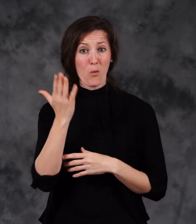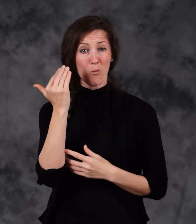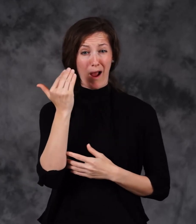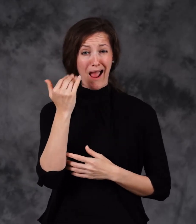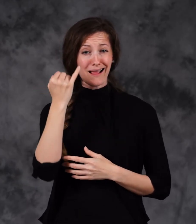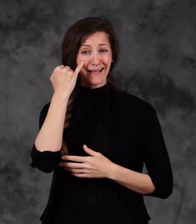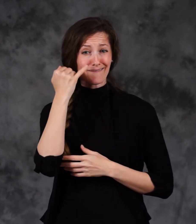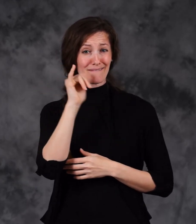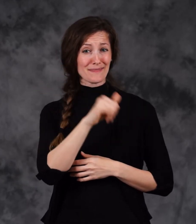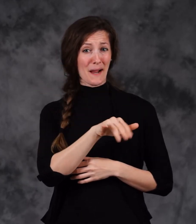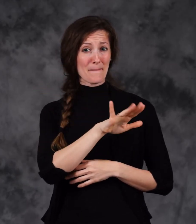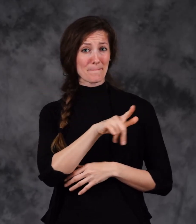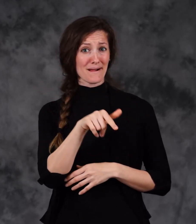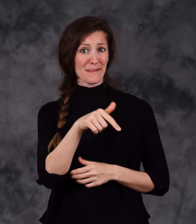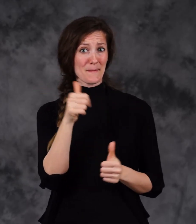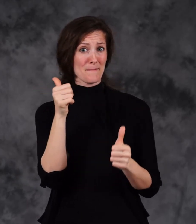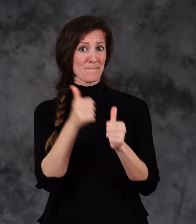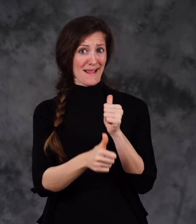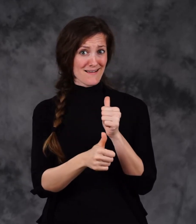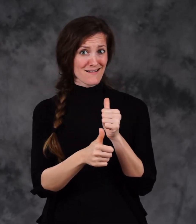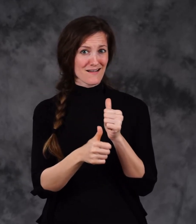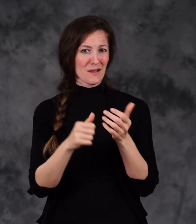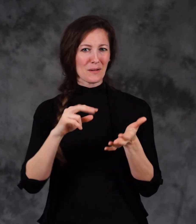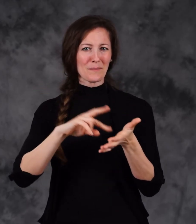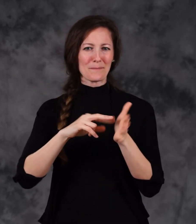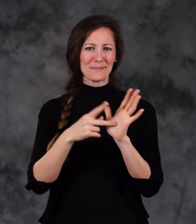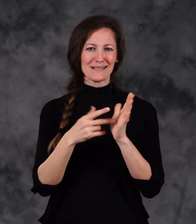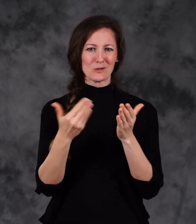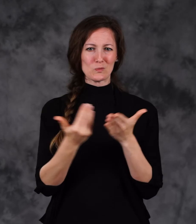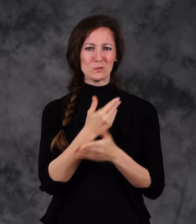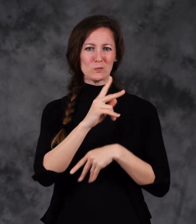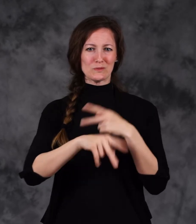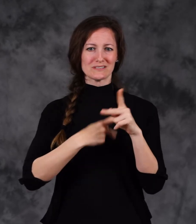There was a bill that would have changed the law to allow for a new type